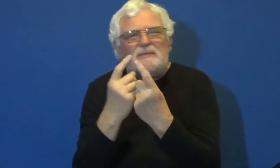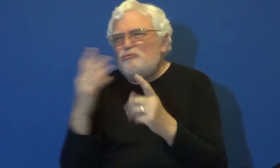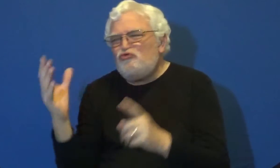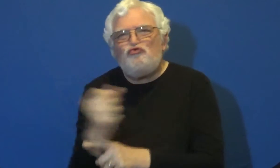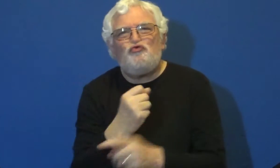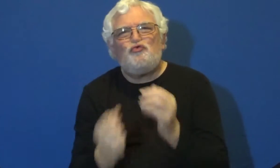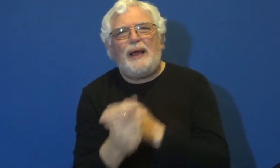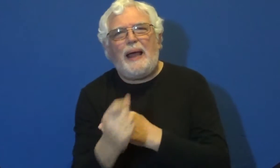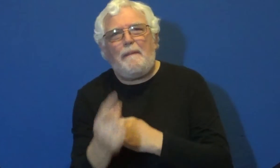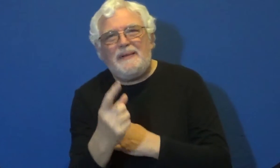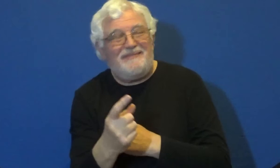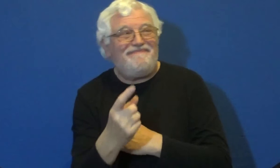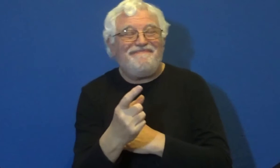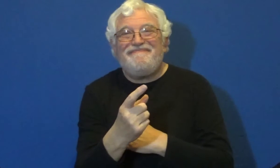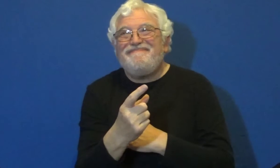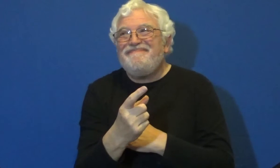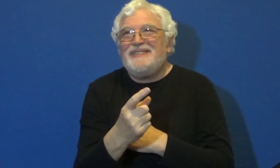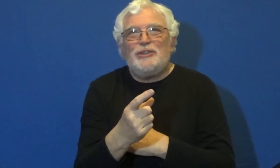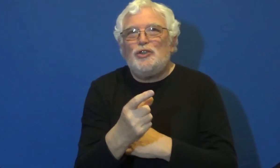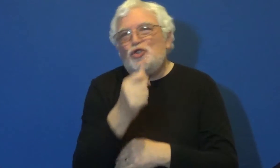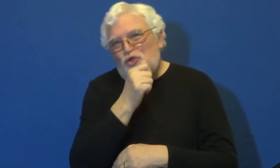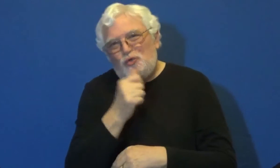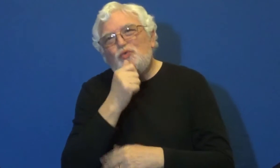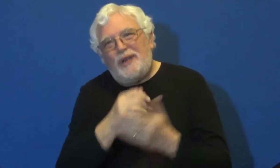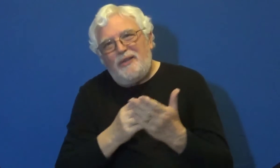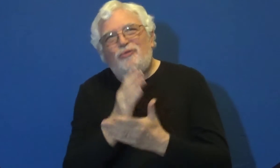often constructed with the benefit of hindsight!